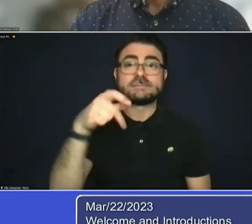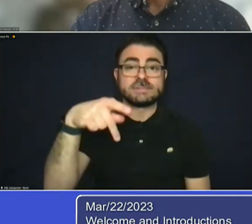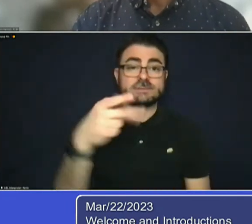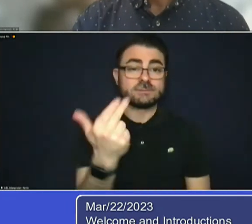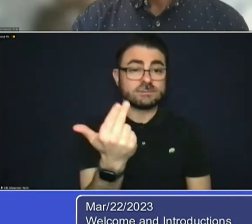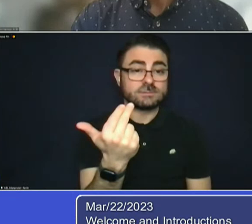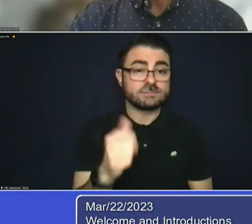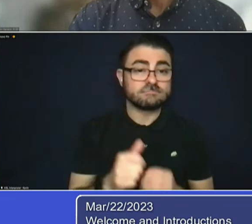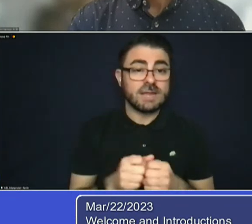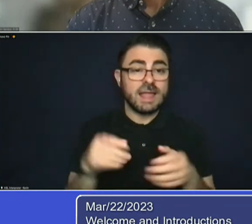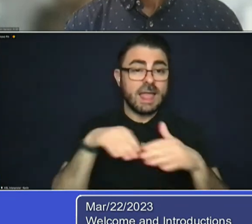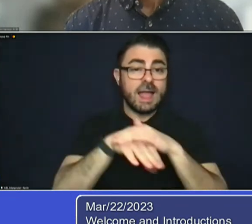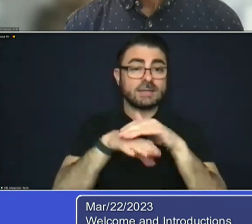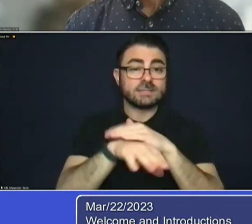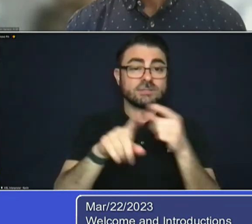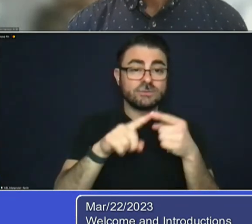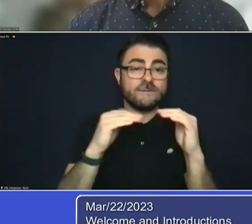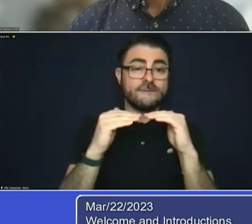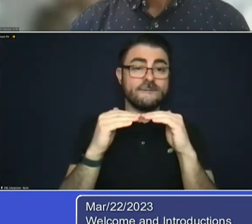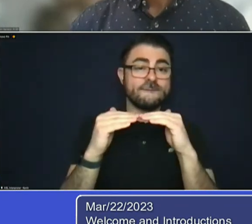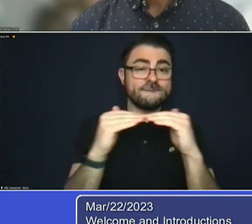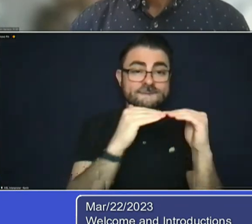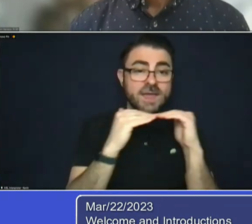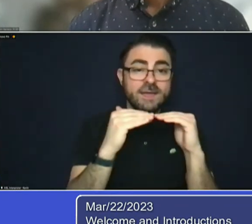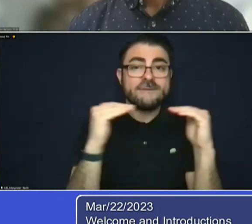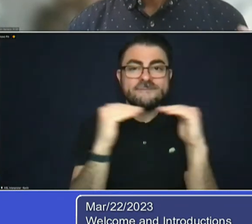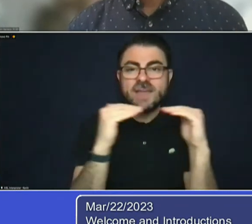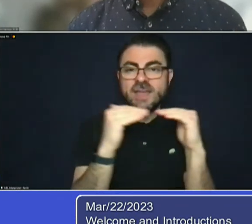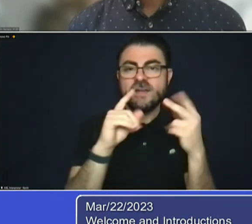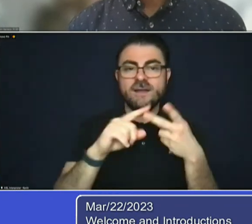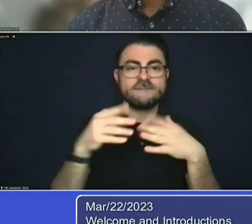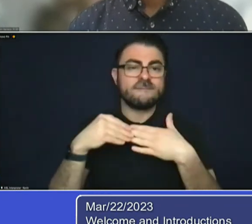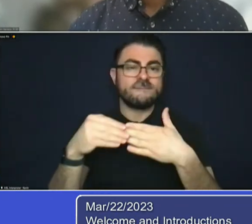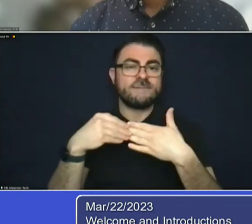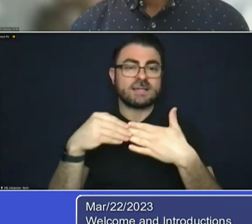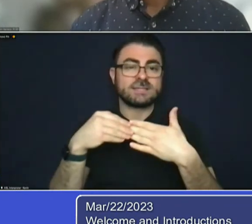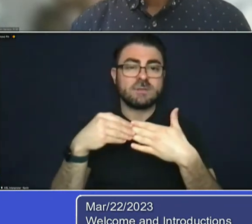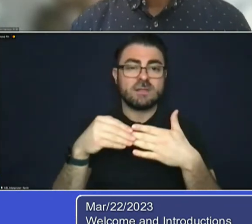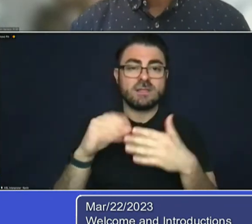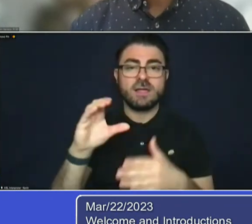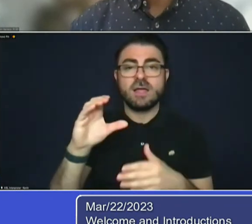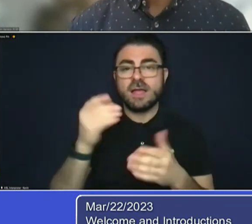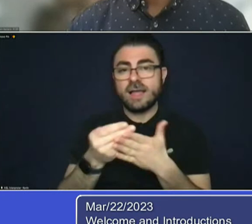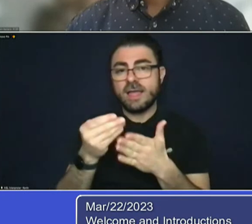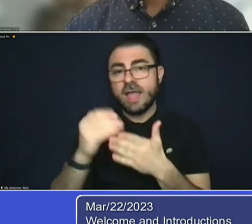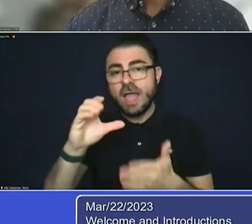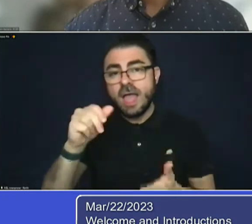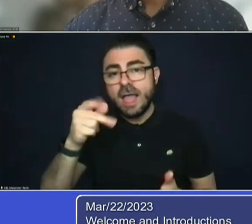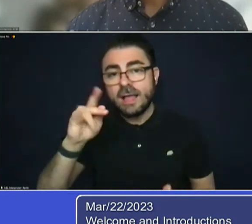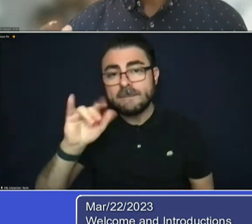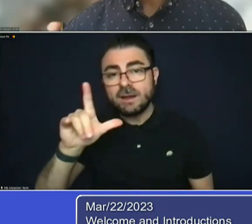NEXT CATEGORY IS ACCESS TO FAIR AND FLEXIBLE CAPITAL, STRATEGIC